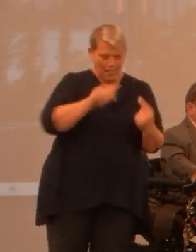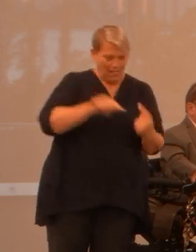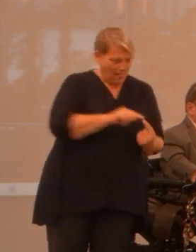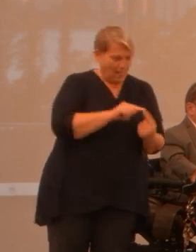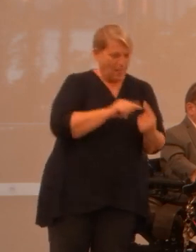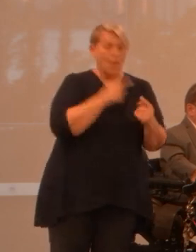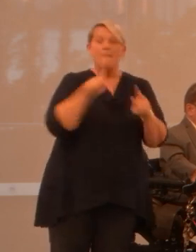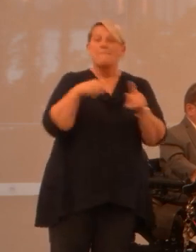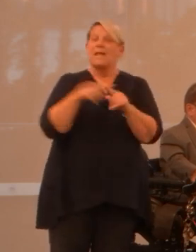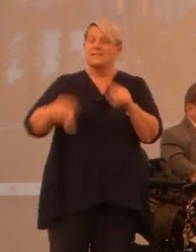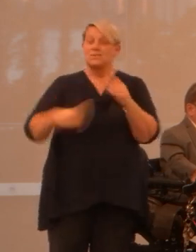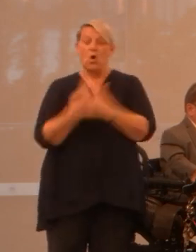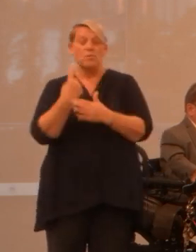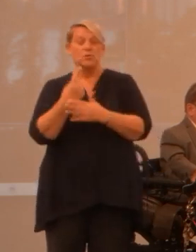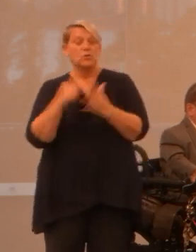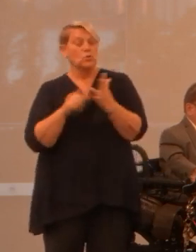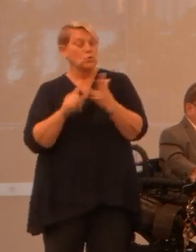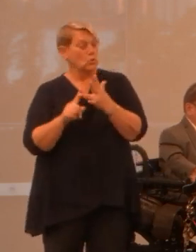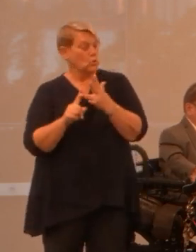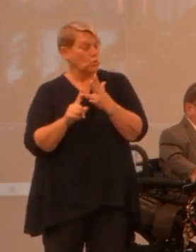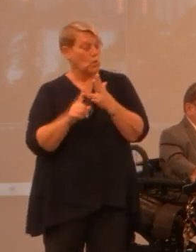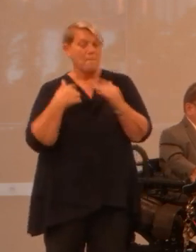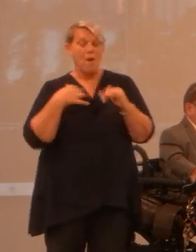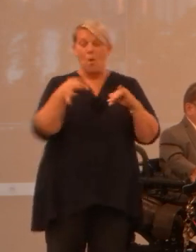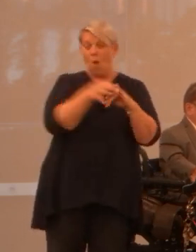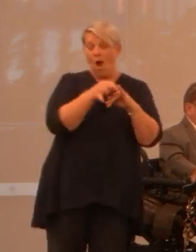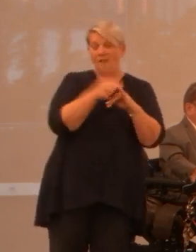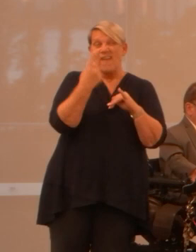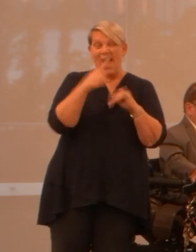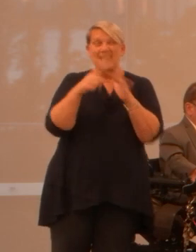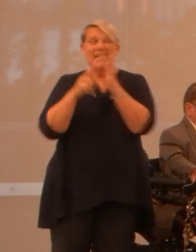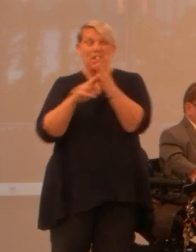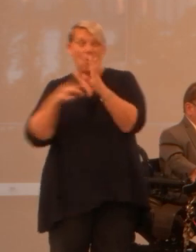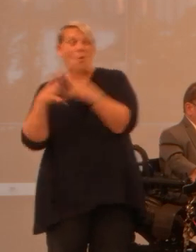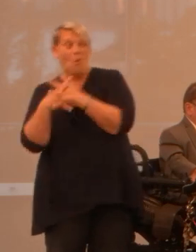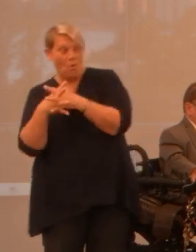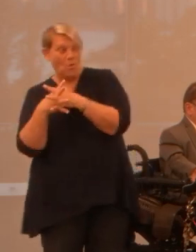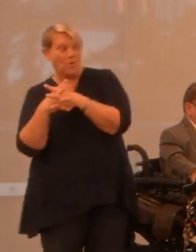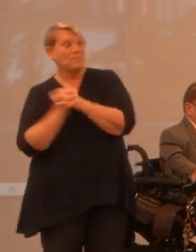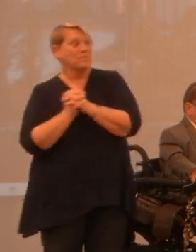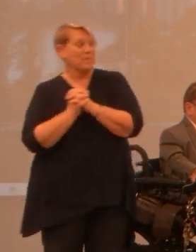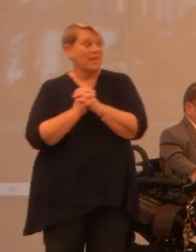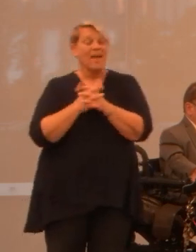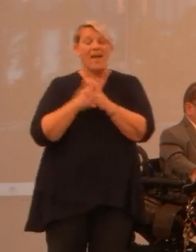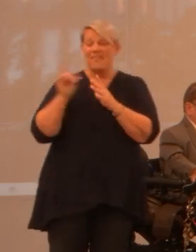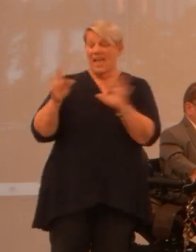this opportunity to acknowledge my wife and in-laws, and they're also connected to